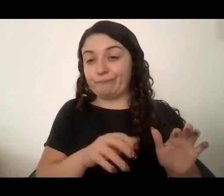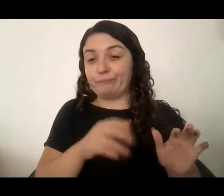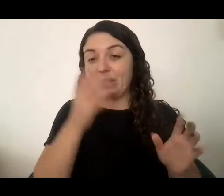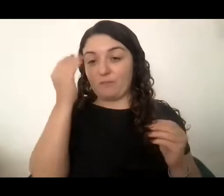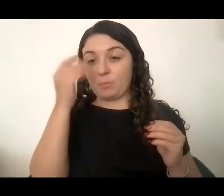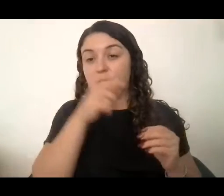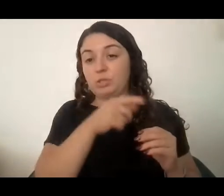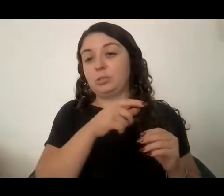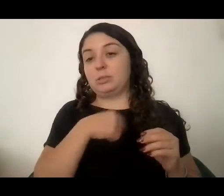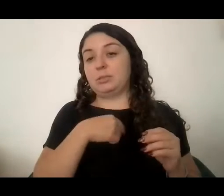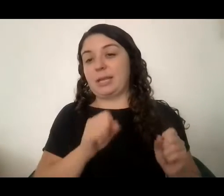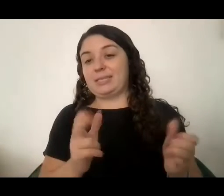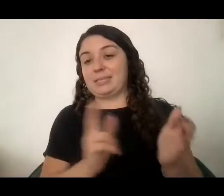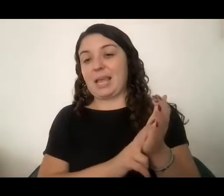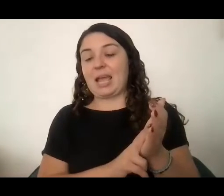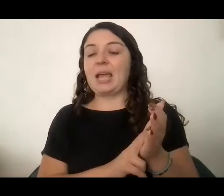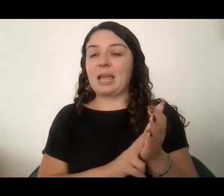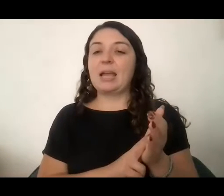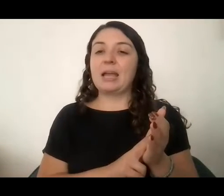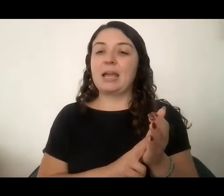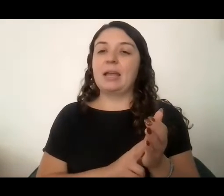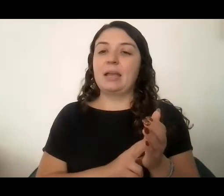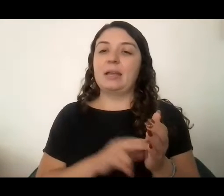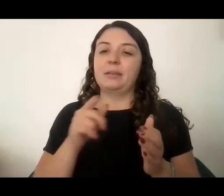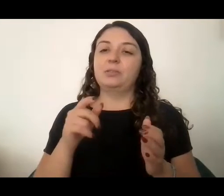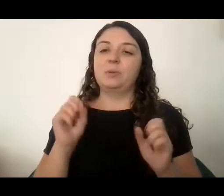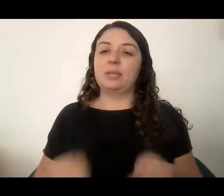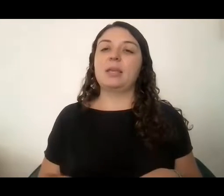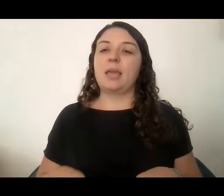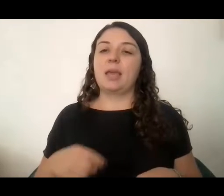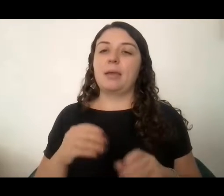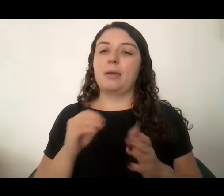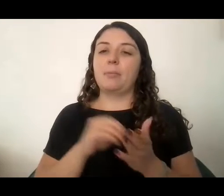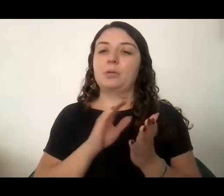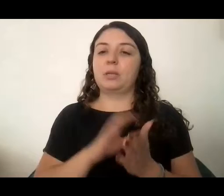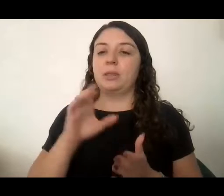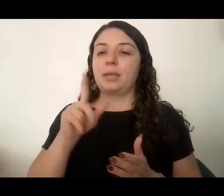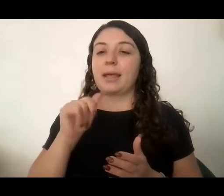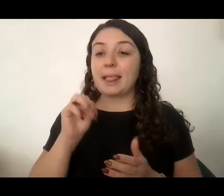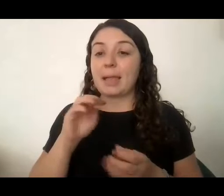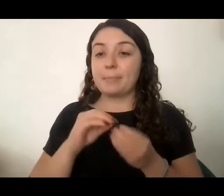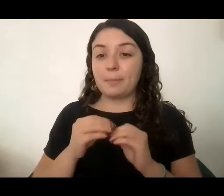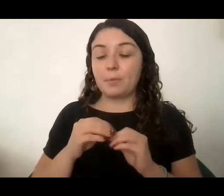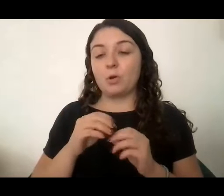you as a place for the person to put their claim number and the date as well. So you could put